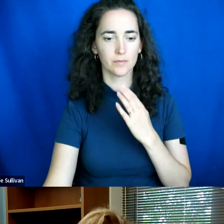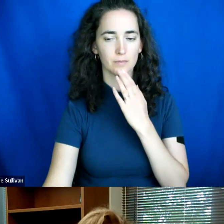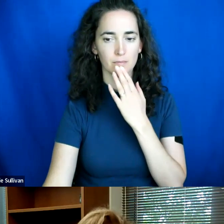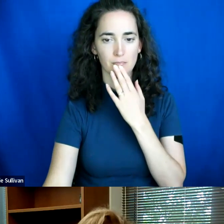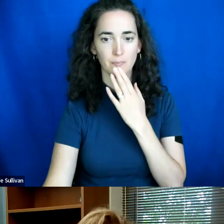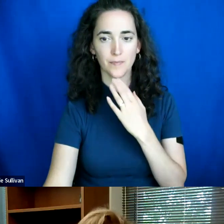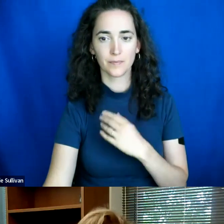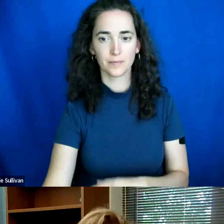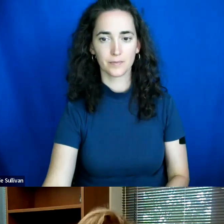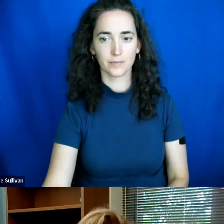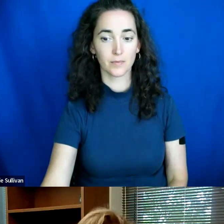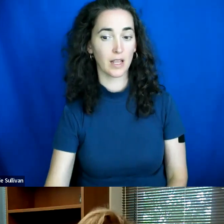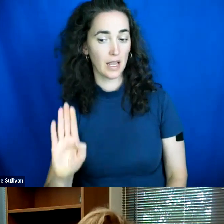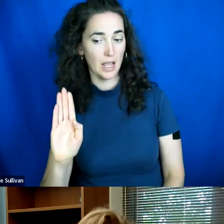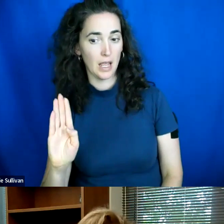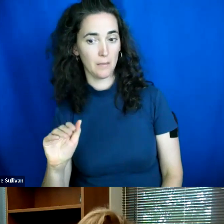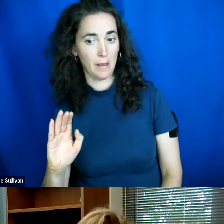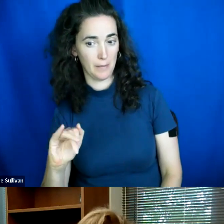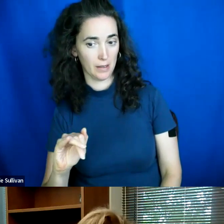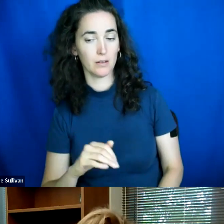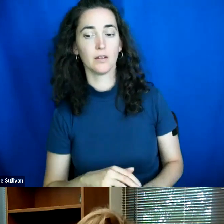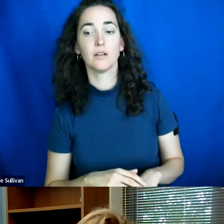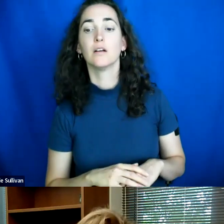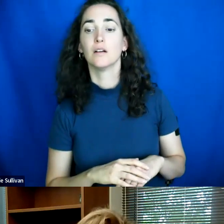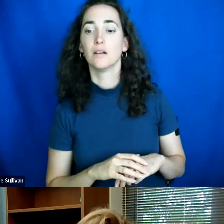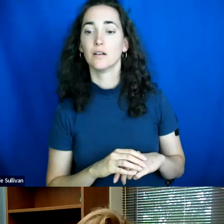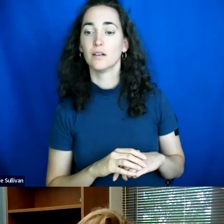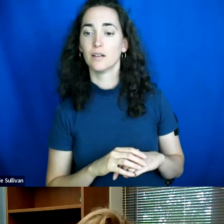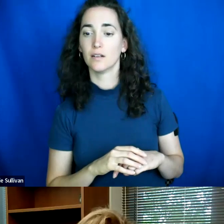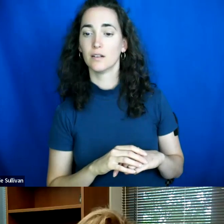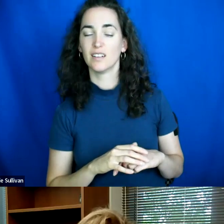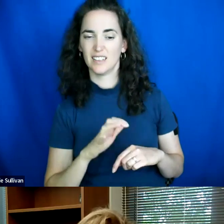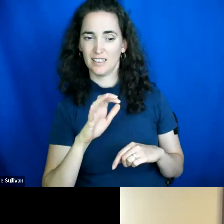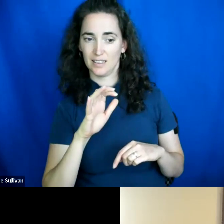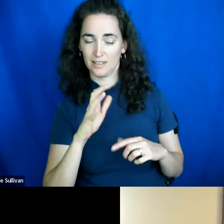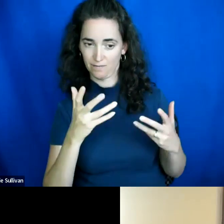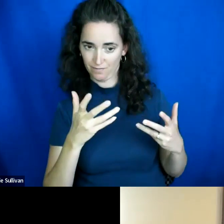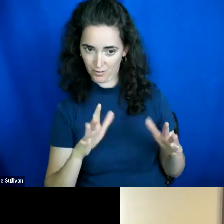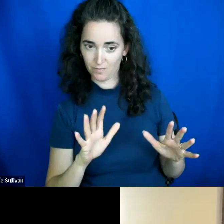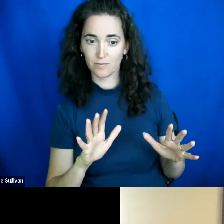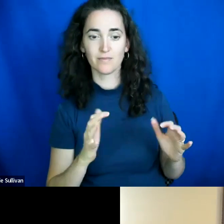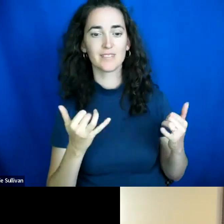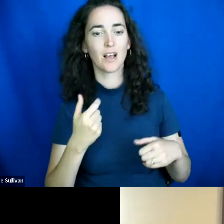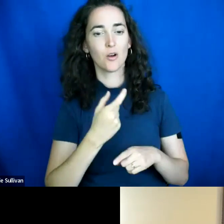And that is all the questions that I see for you guys. So and it's just about the right time.